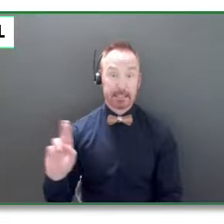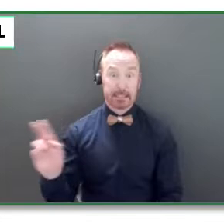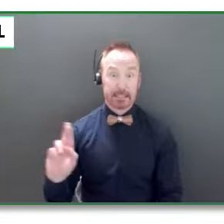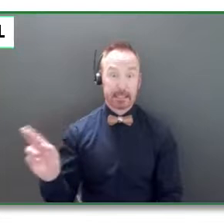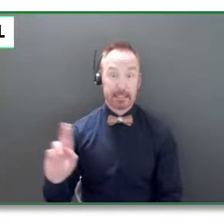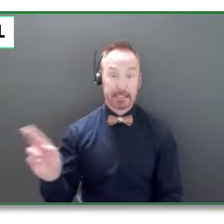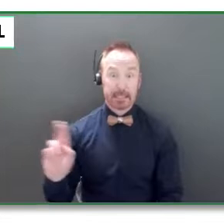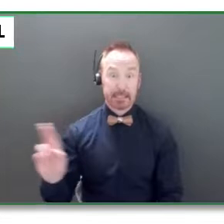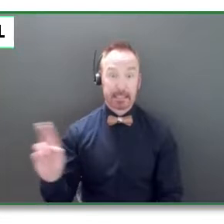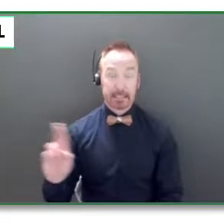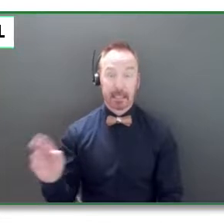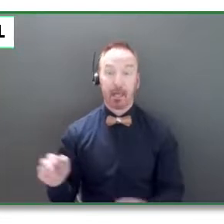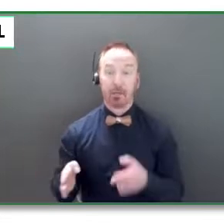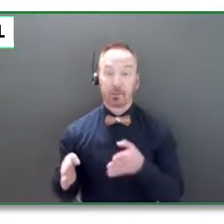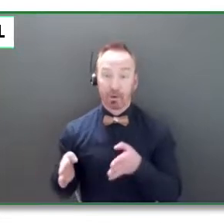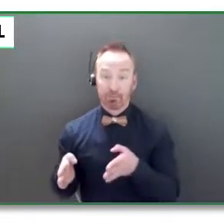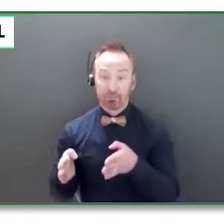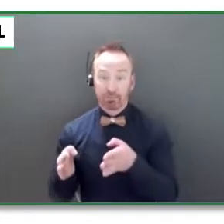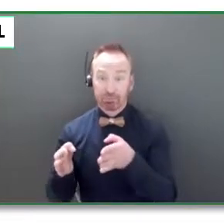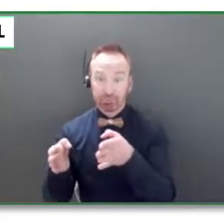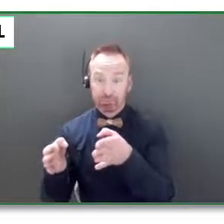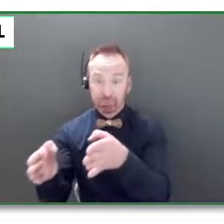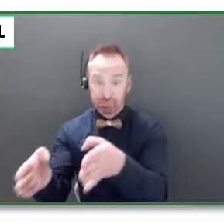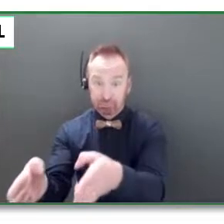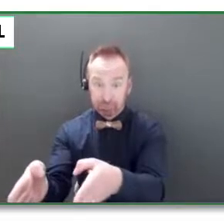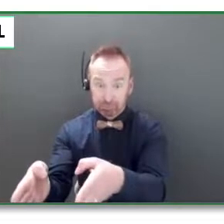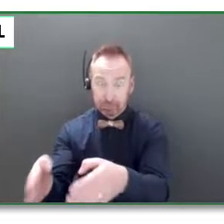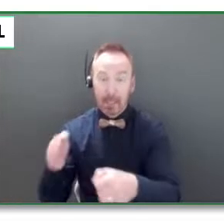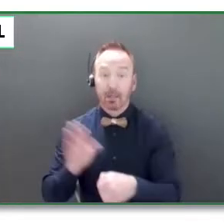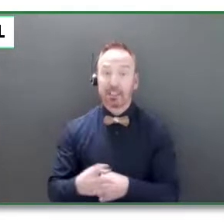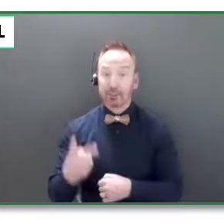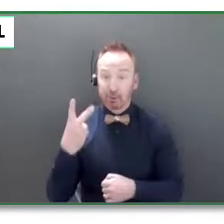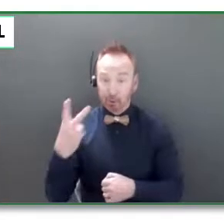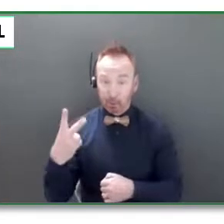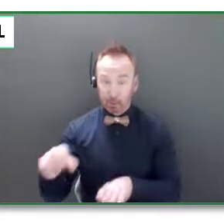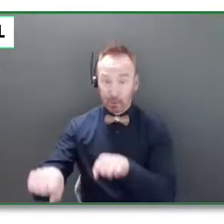accessible trail with two adapted mountain bike riders attempting a 200